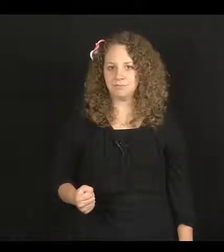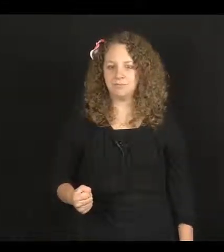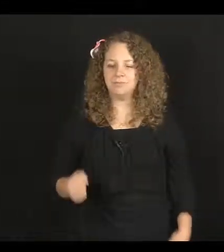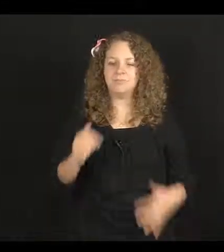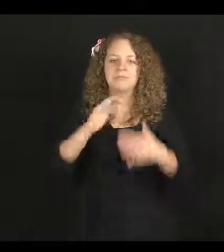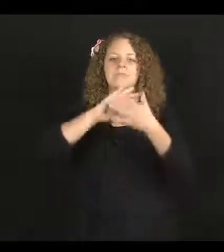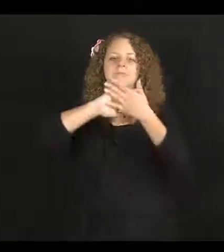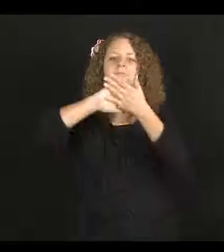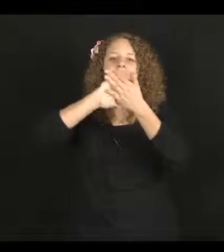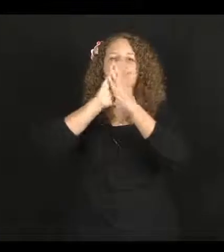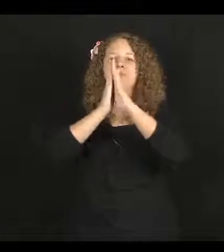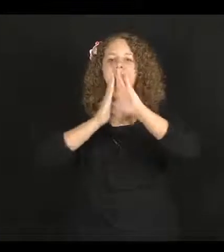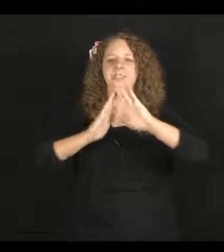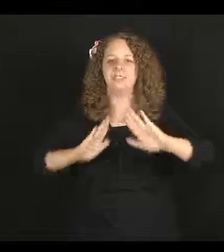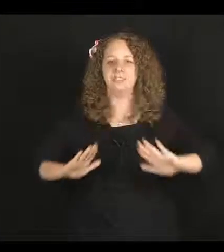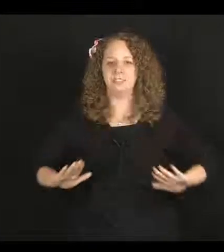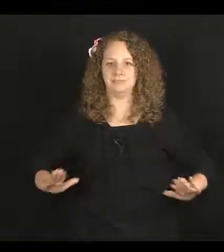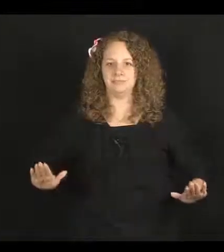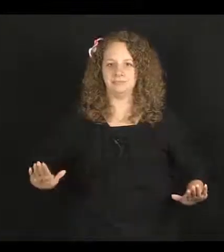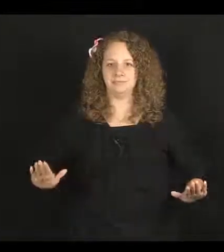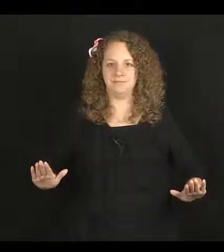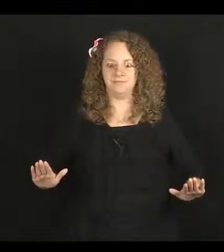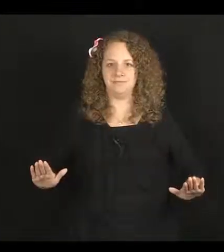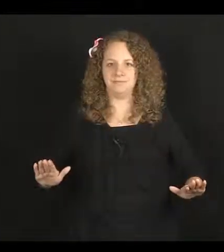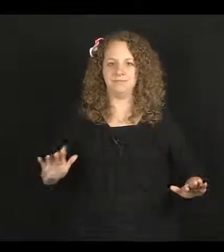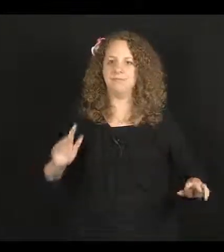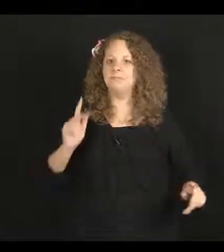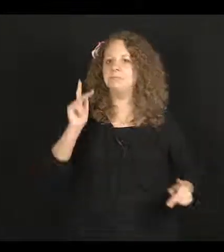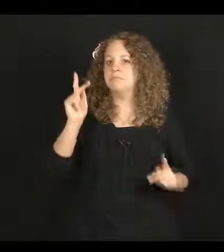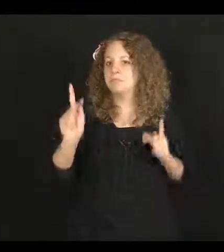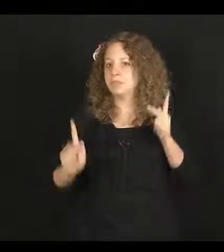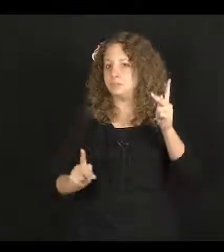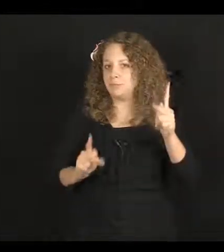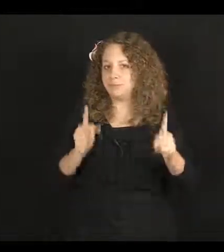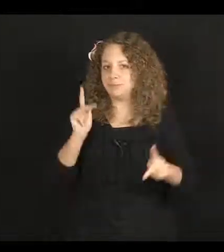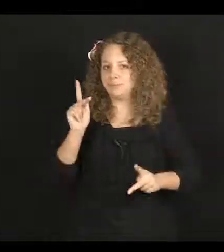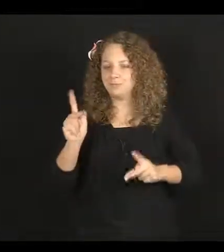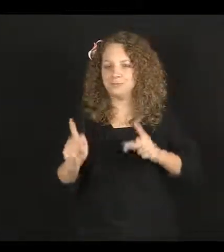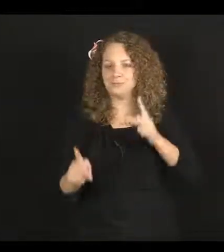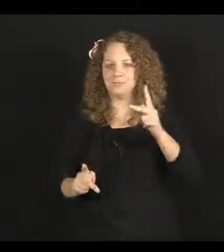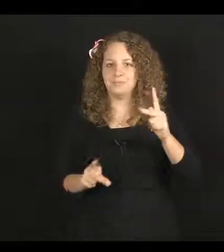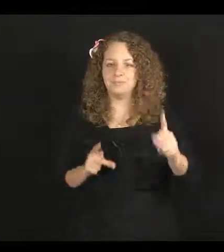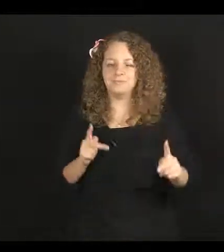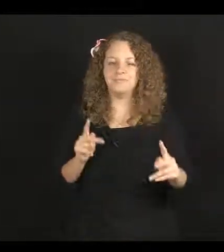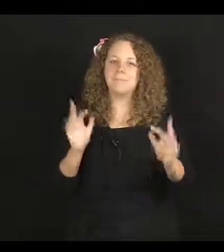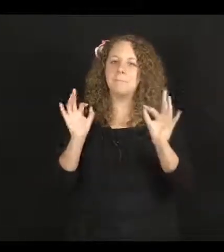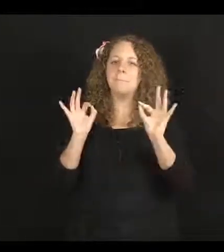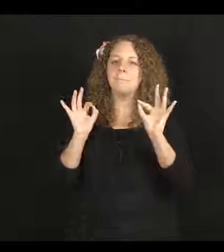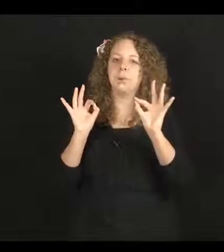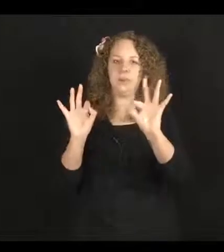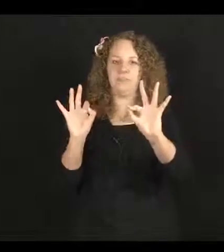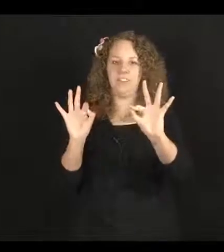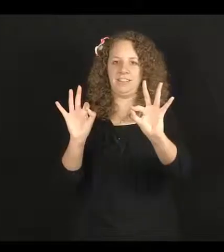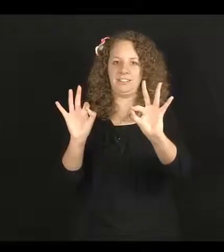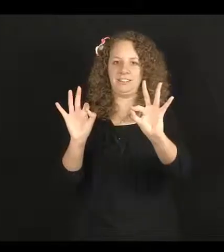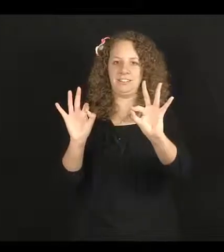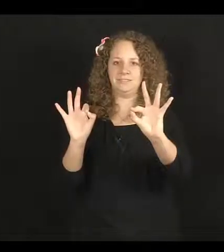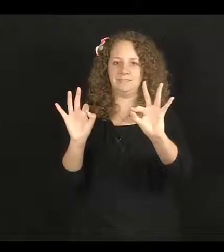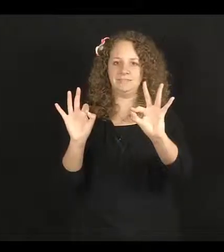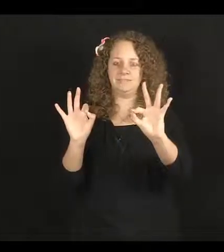PEACE PEOPLE PERFECT